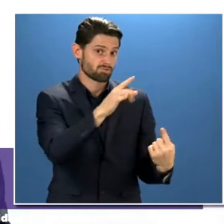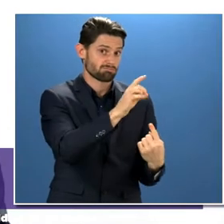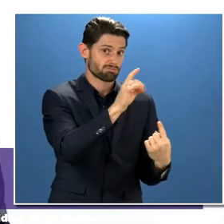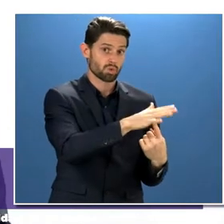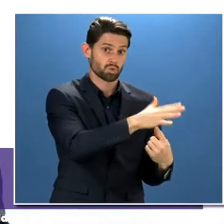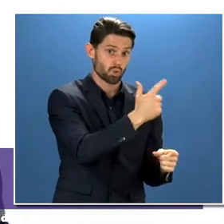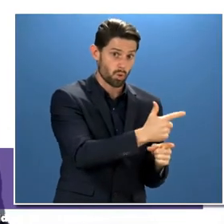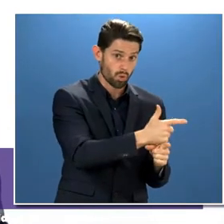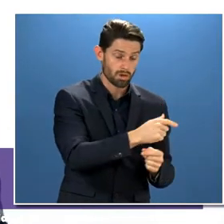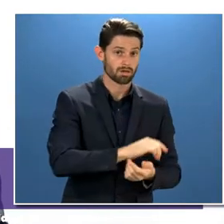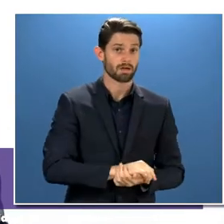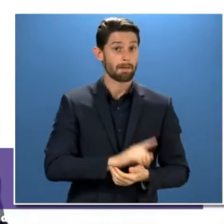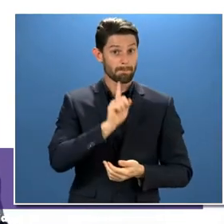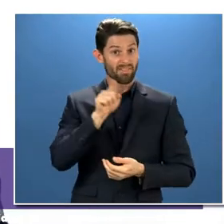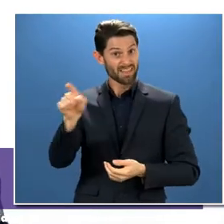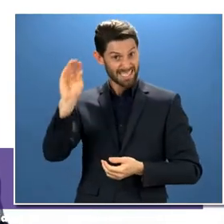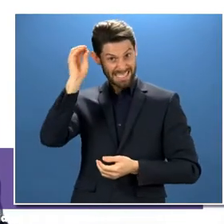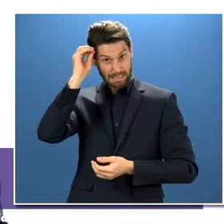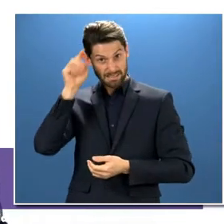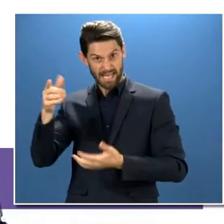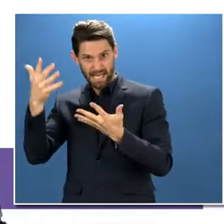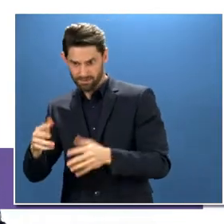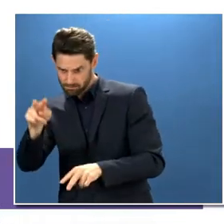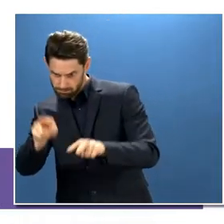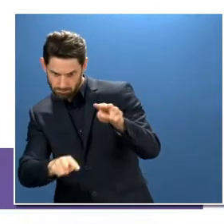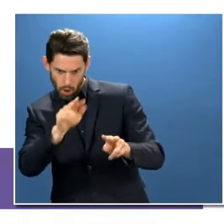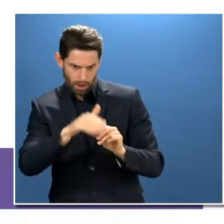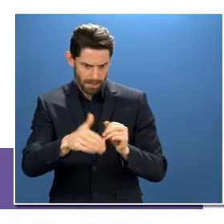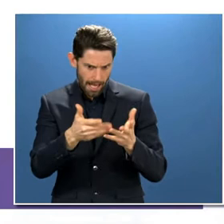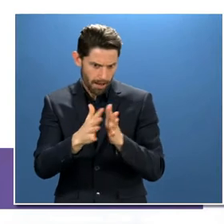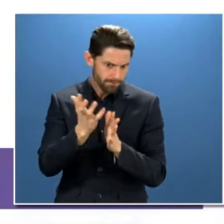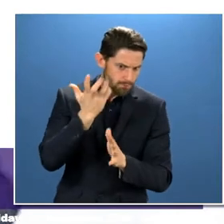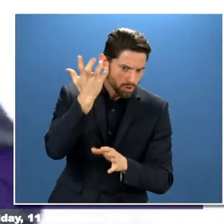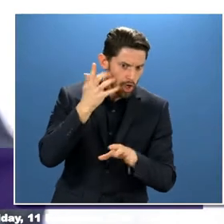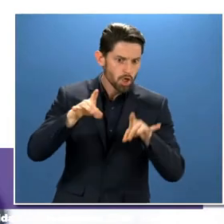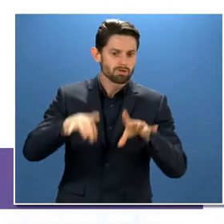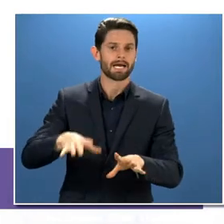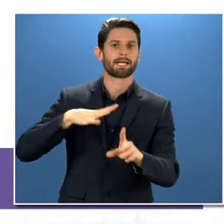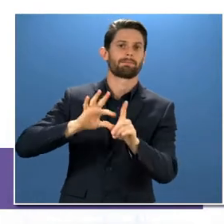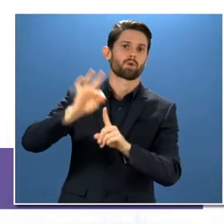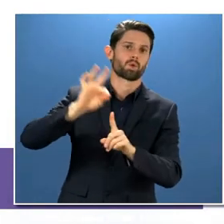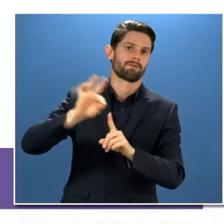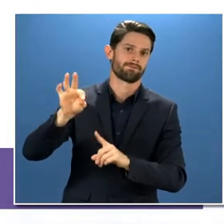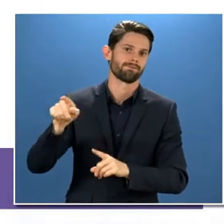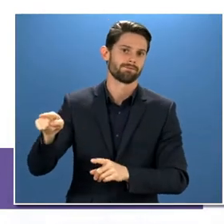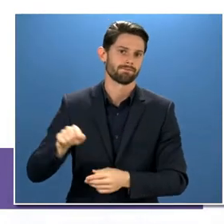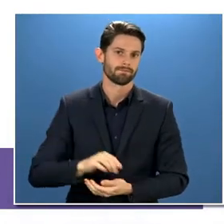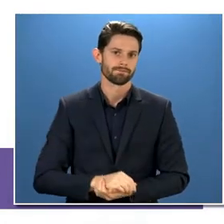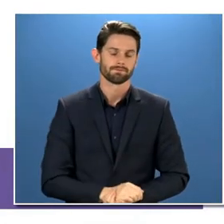to what is a good and effective practice in employment going forward. I might come in a moment to ask you about some of the specific